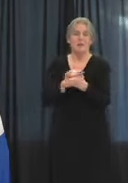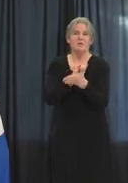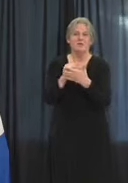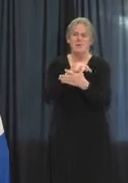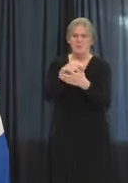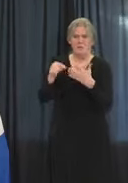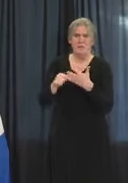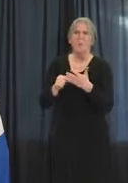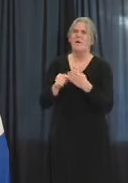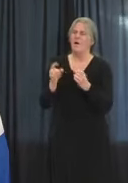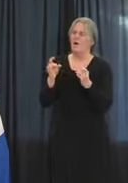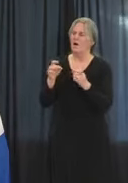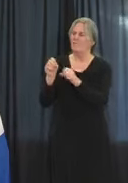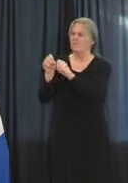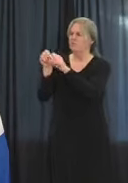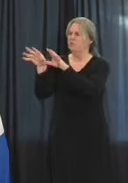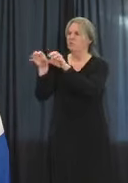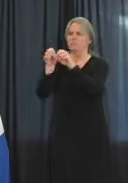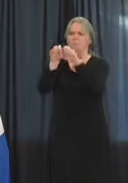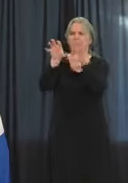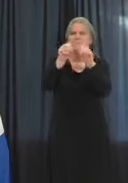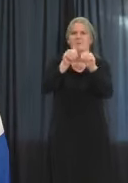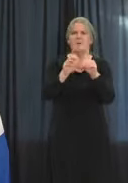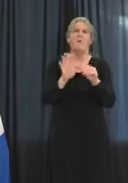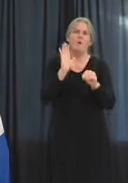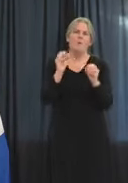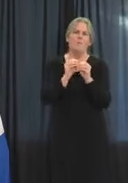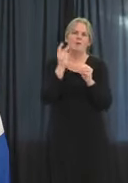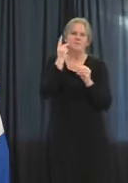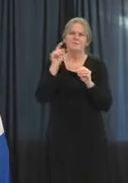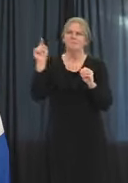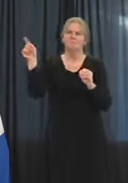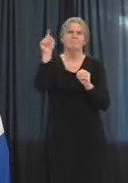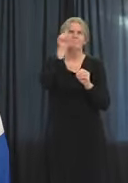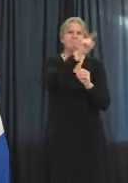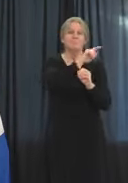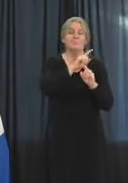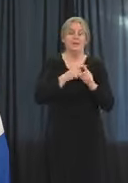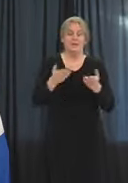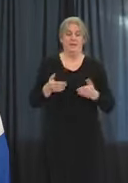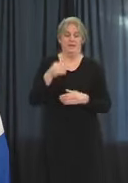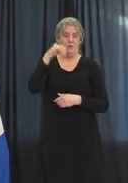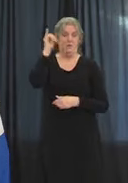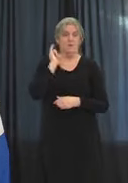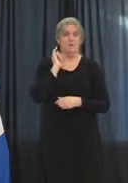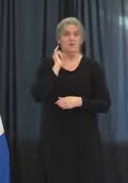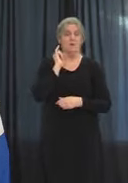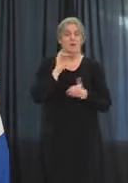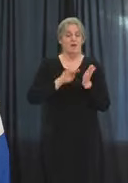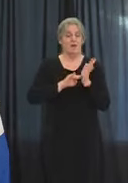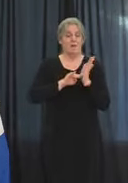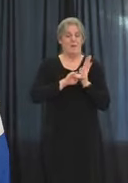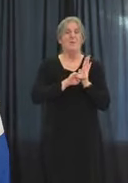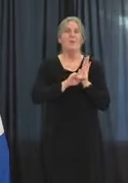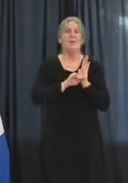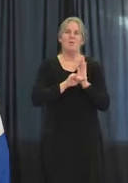Worse outbreaks are likely still to come. But here in New Canaan, we will flatten the curve by doing the